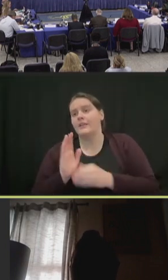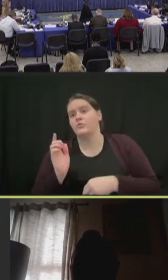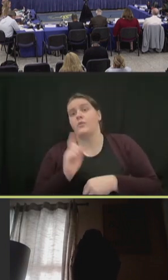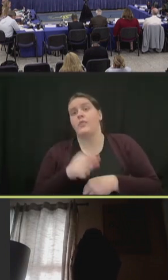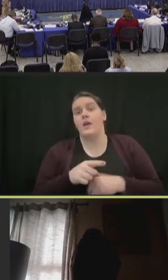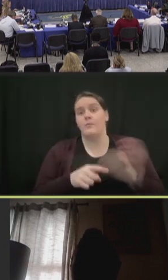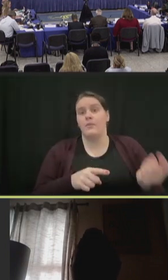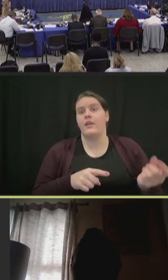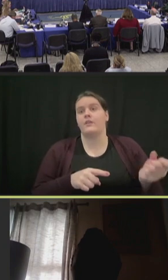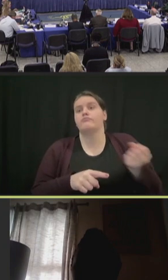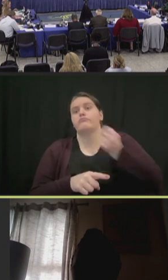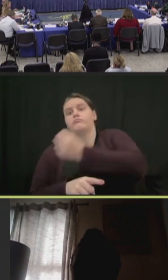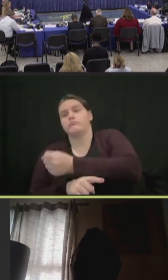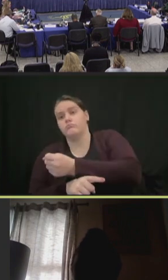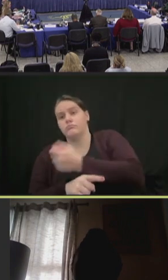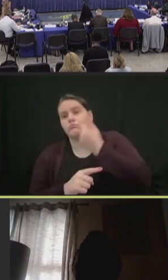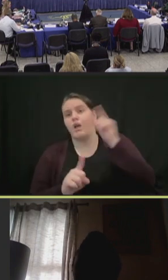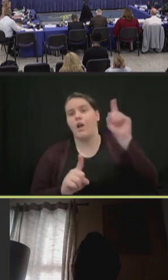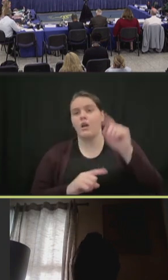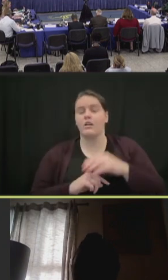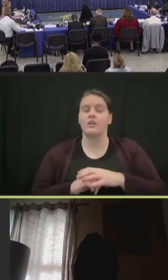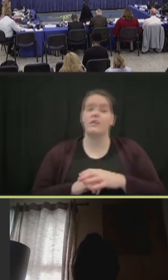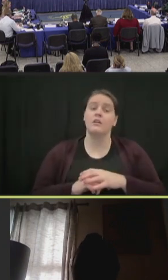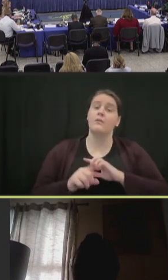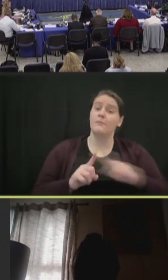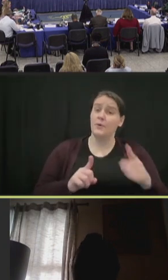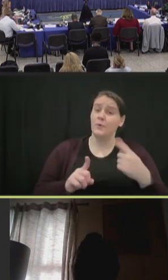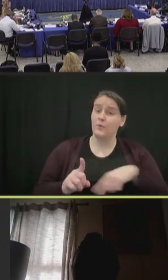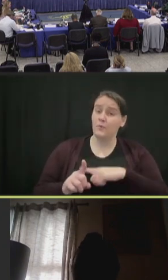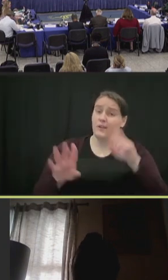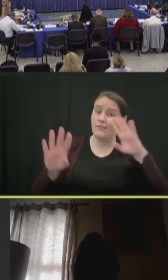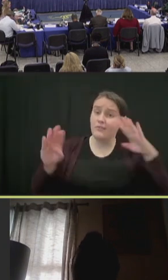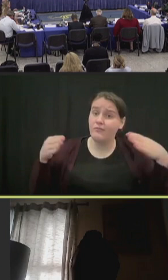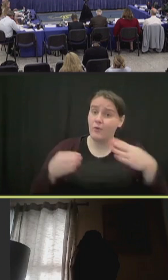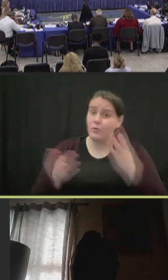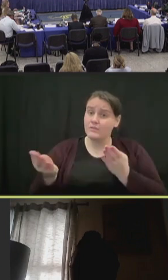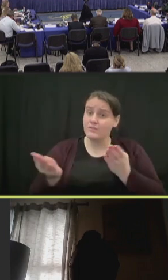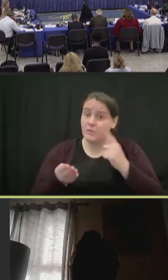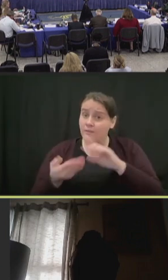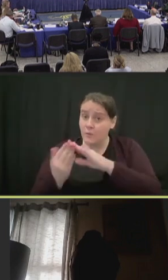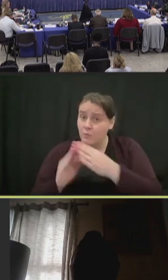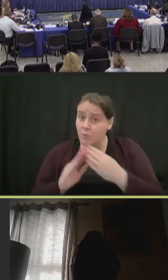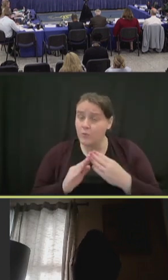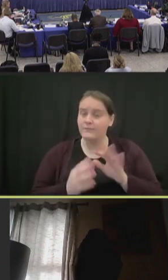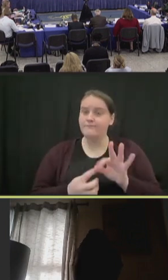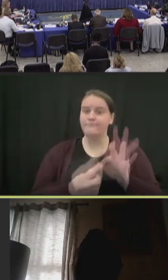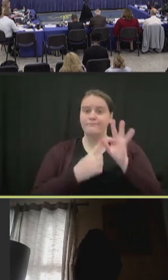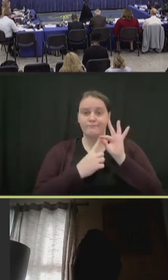we are dedicated to serving the community, and especially the people that come into